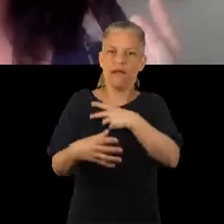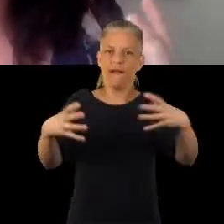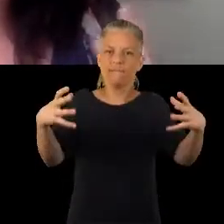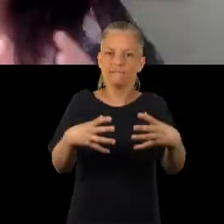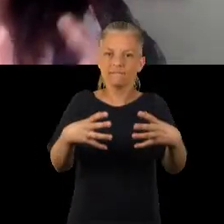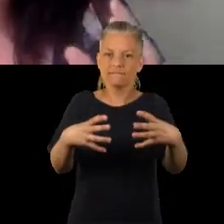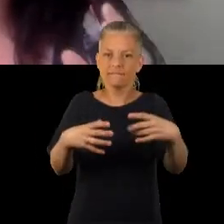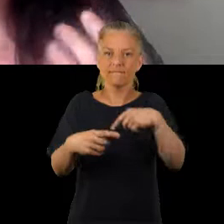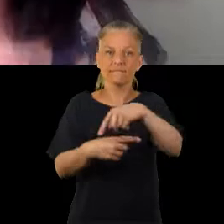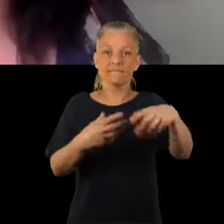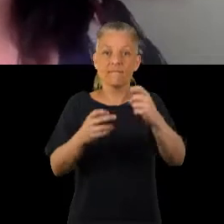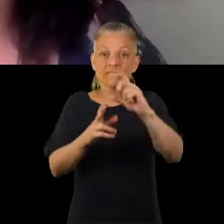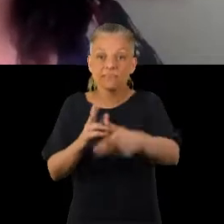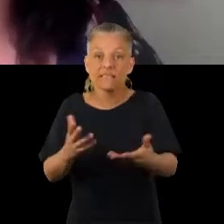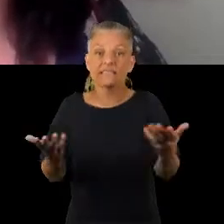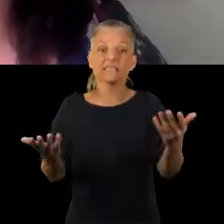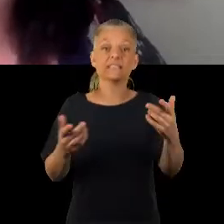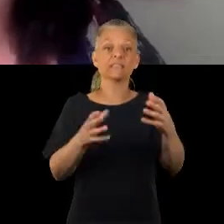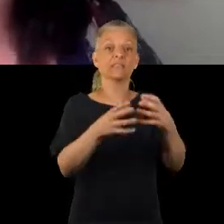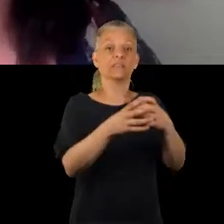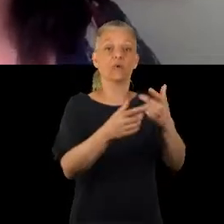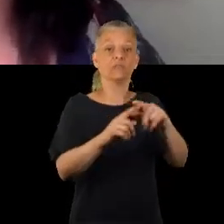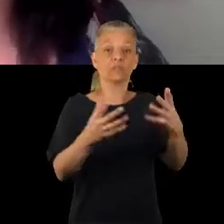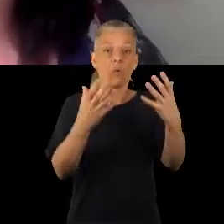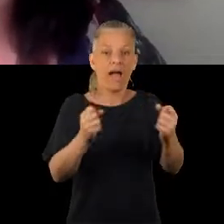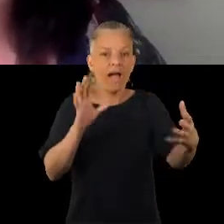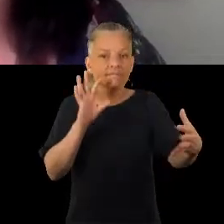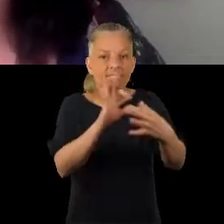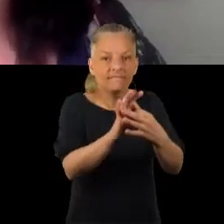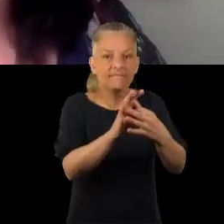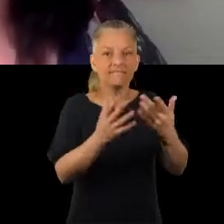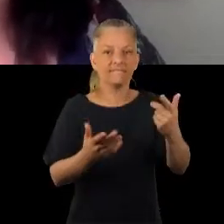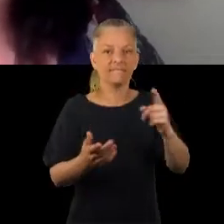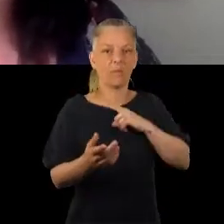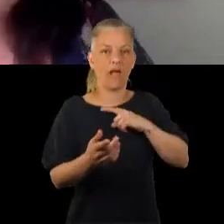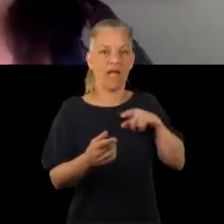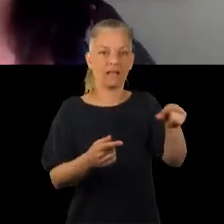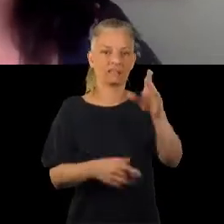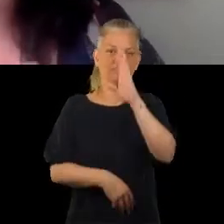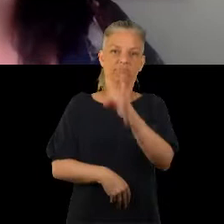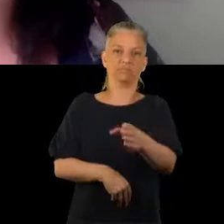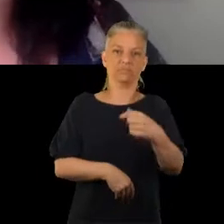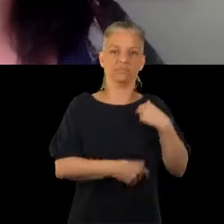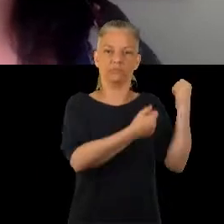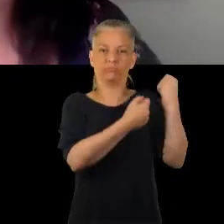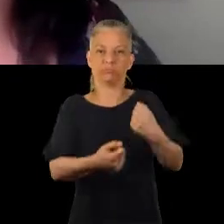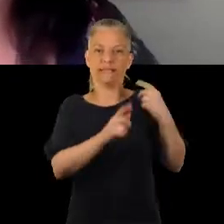I’ve noticed that there’s nervousness about ‘what if they’re off sick? Or what if they’ve got convictions? Or what if they’re not well at work? What happens if they don’t understand our